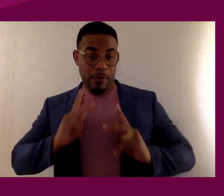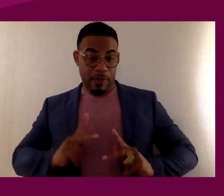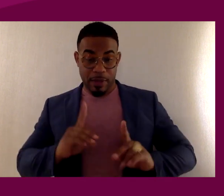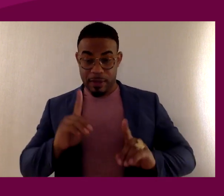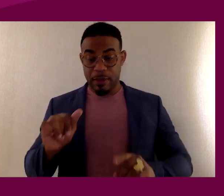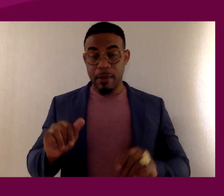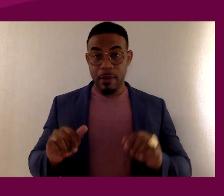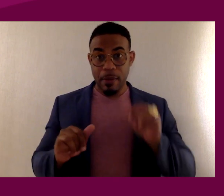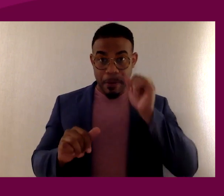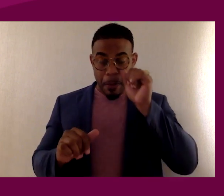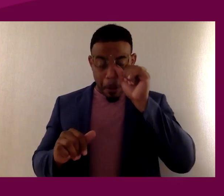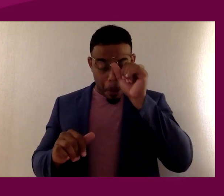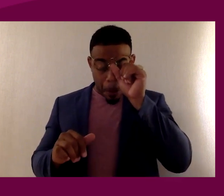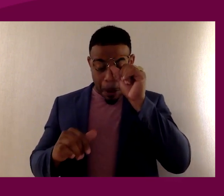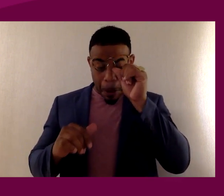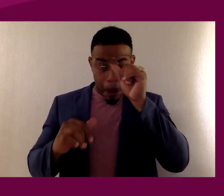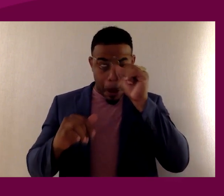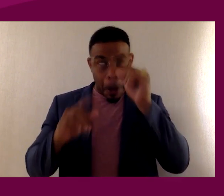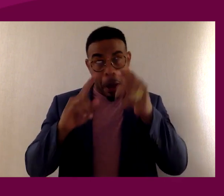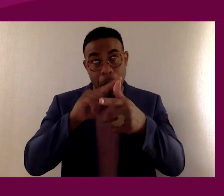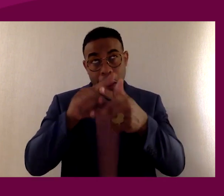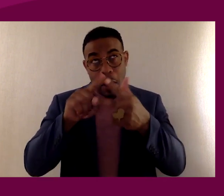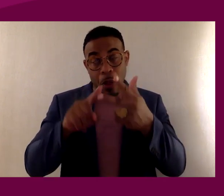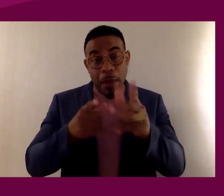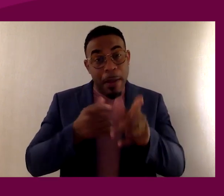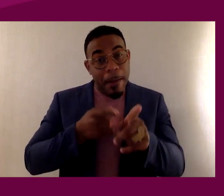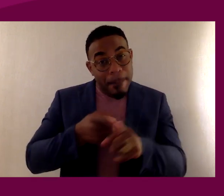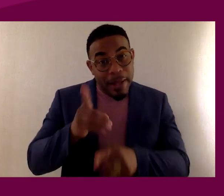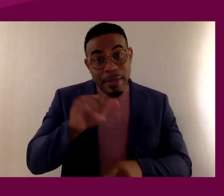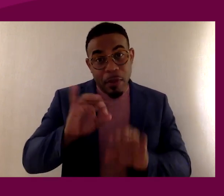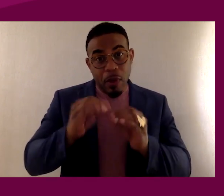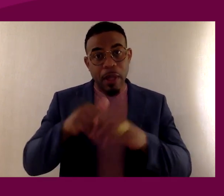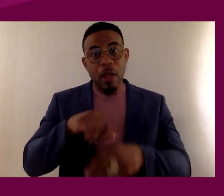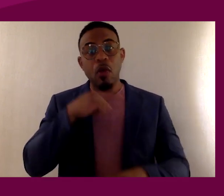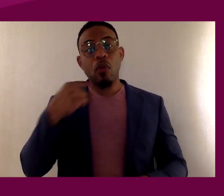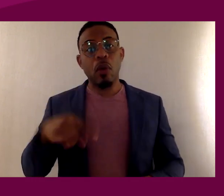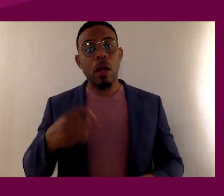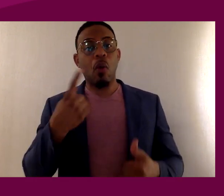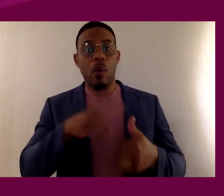disability organization for the physically disabled. There are three main disability